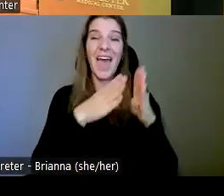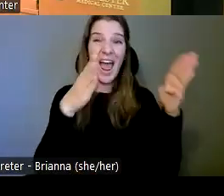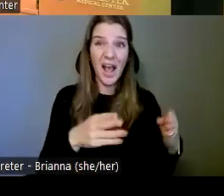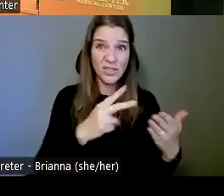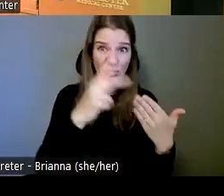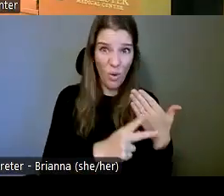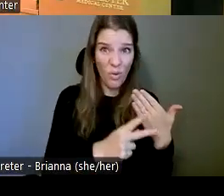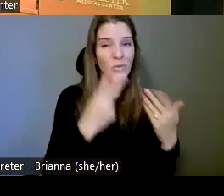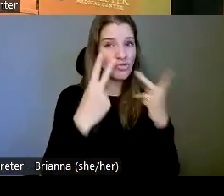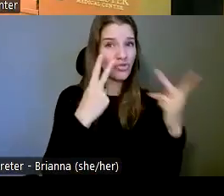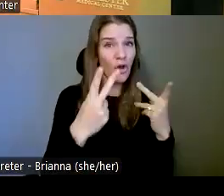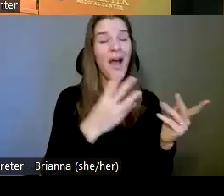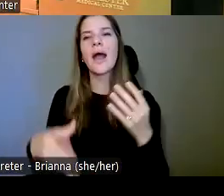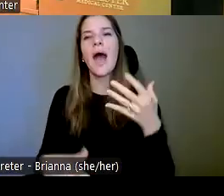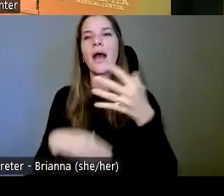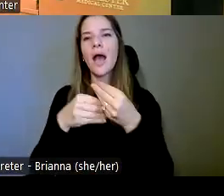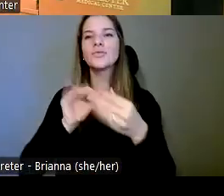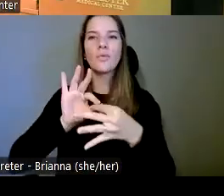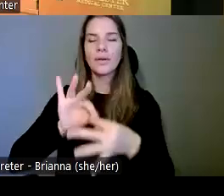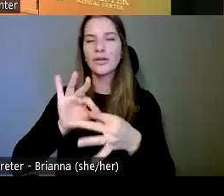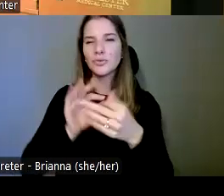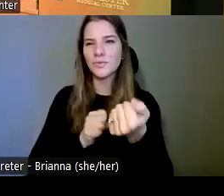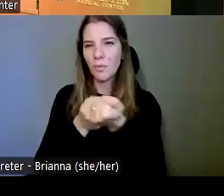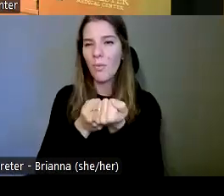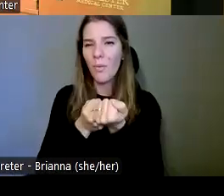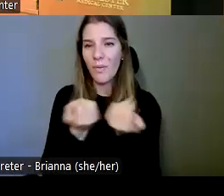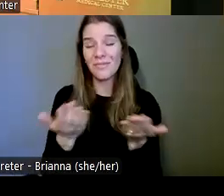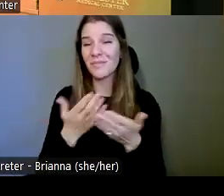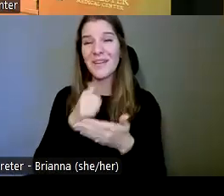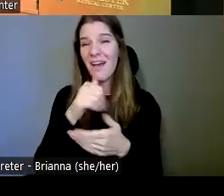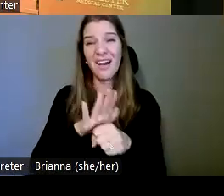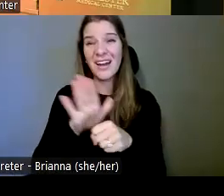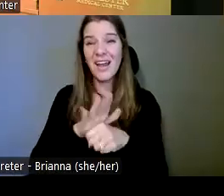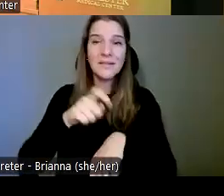people in the community needed extra relational support. Um it's just there's not enough manpower.